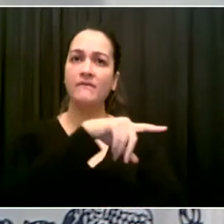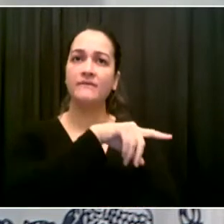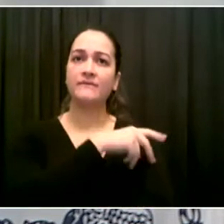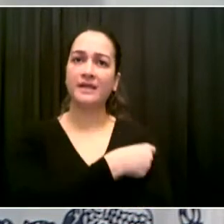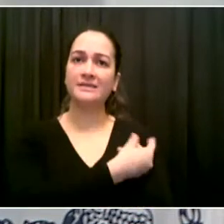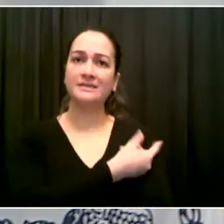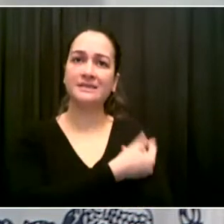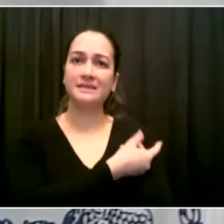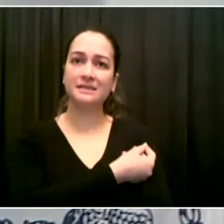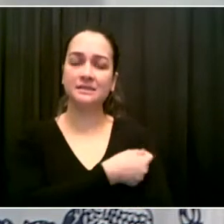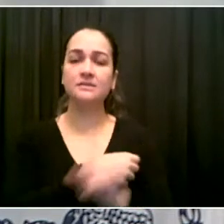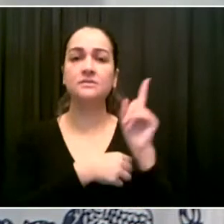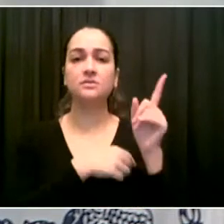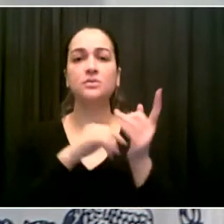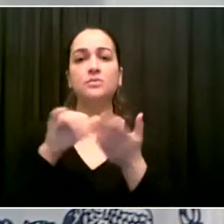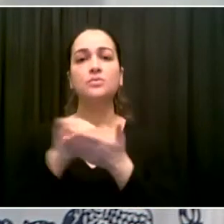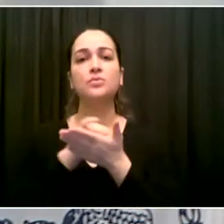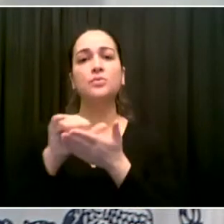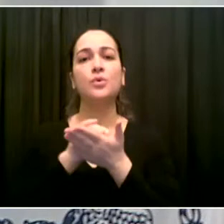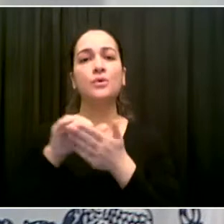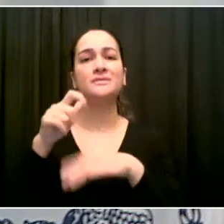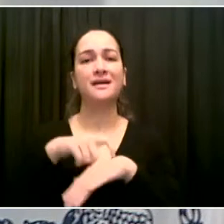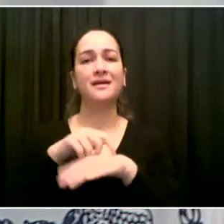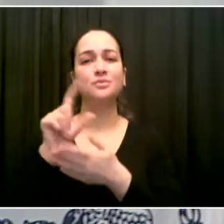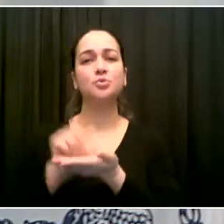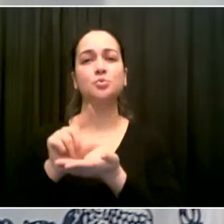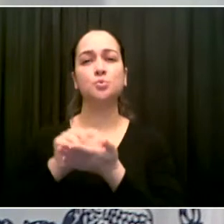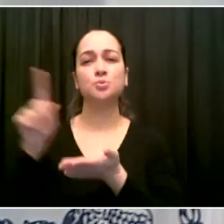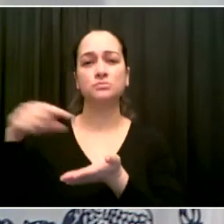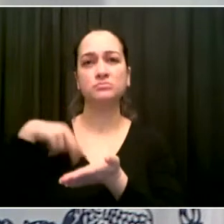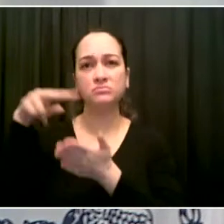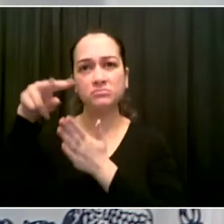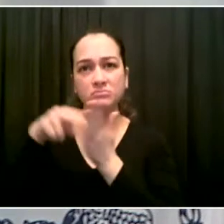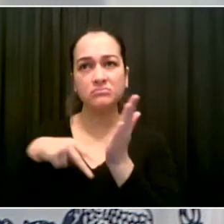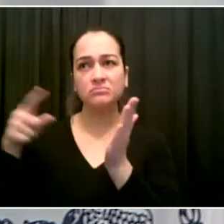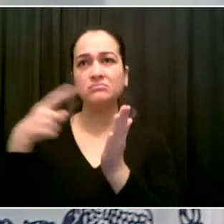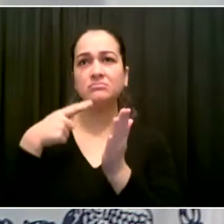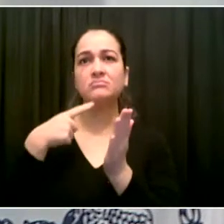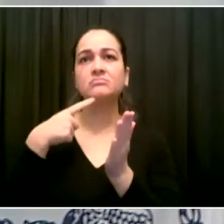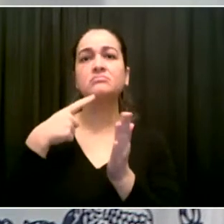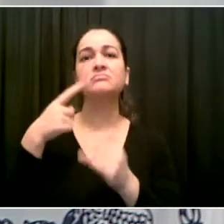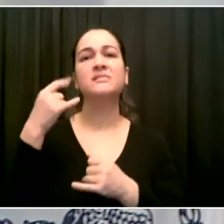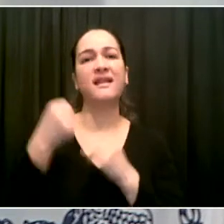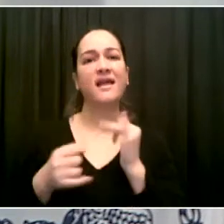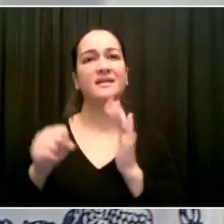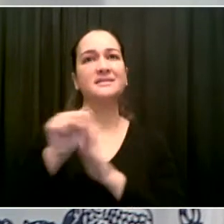WANTED TO TALK ABOUT VACCINE ELIGIBILITY. THE NEW YORK TIMES REPORTED THAT NEW YORK IS